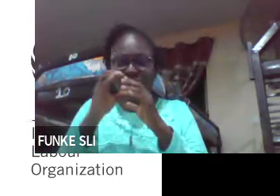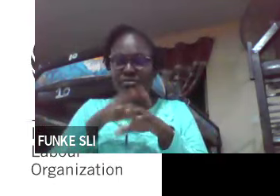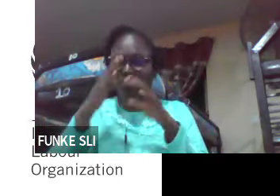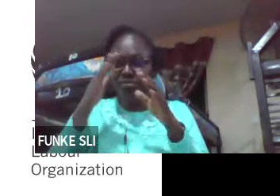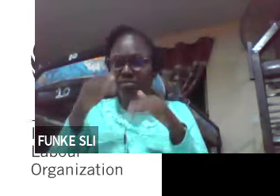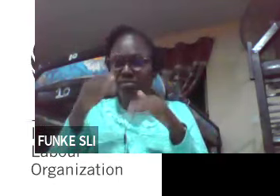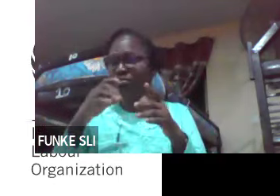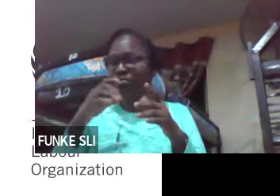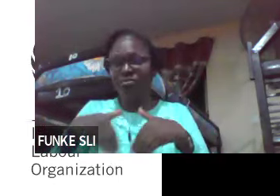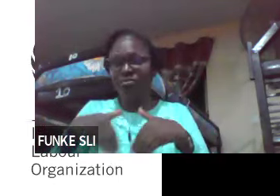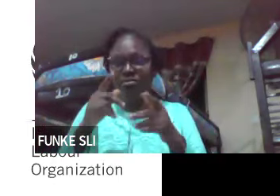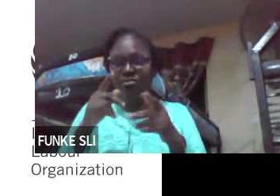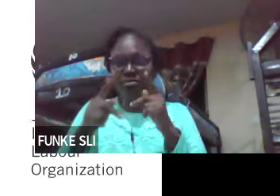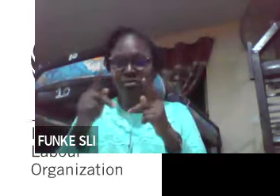Dotun Akinseinde: But today people are going to the moon.